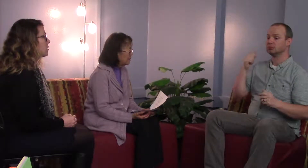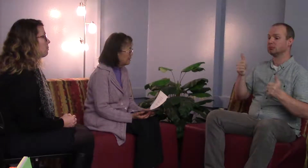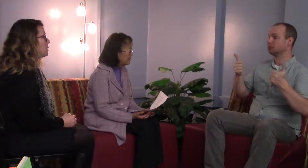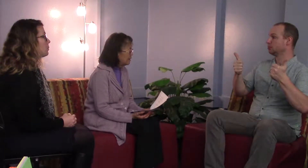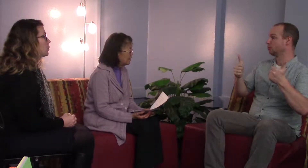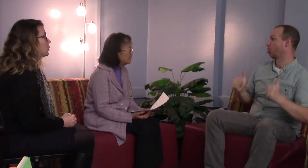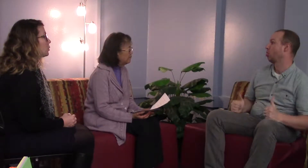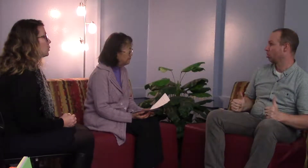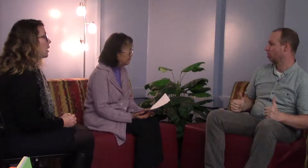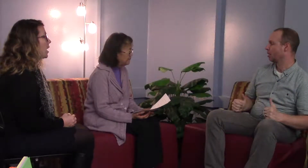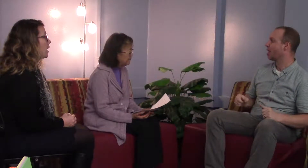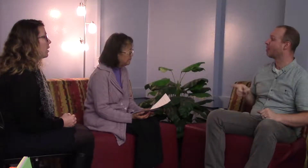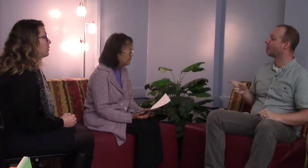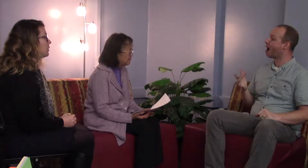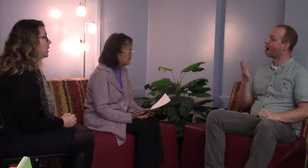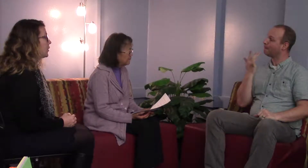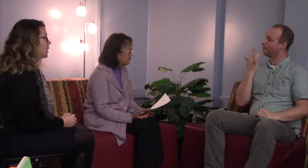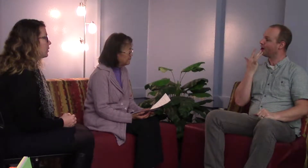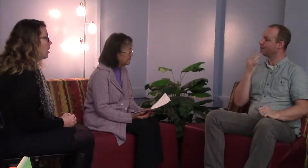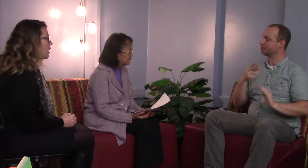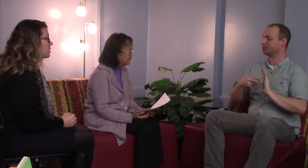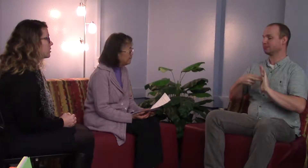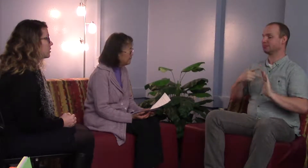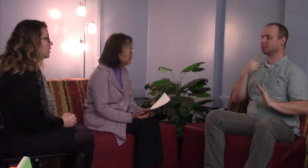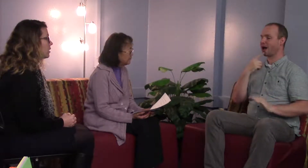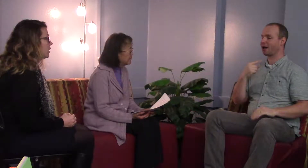Some people who have hearing loss,